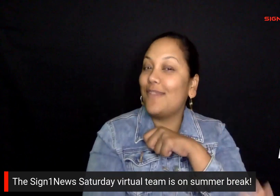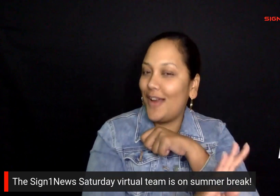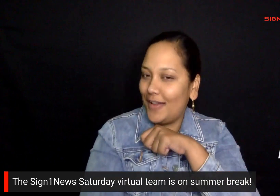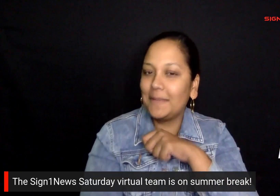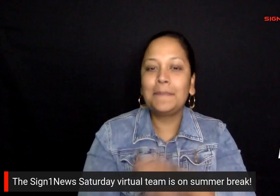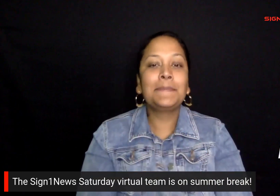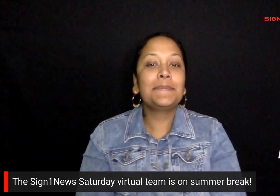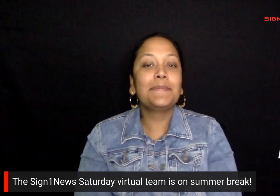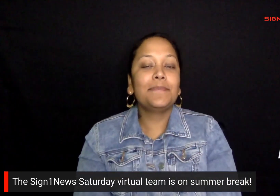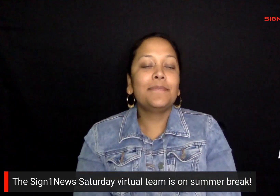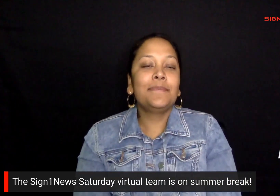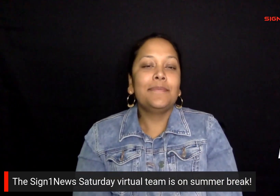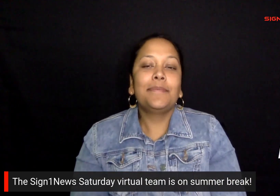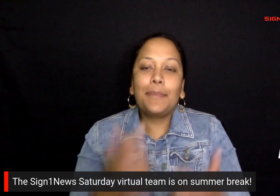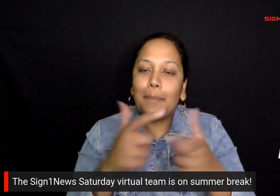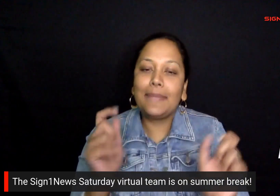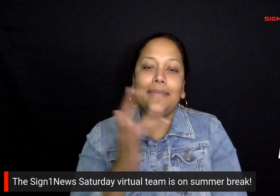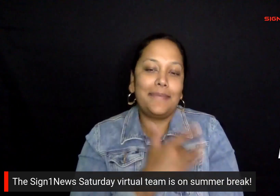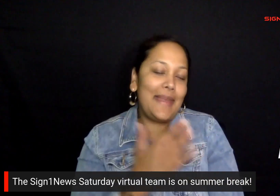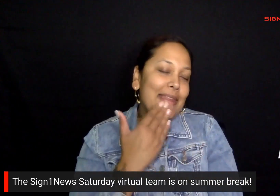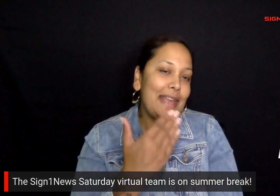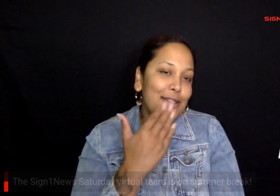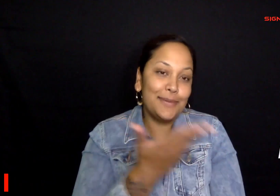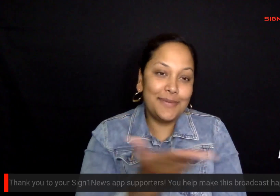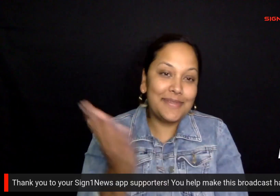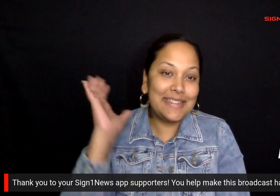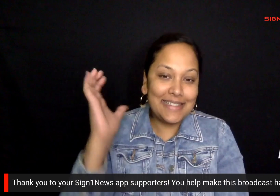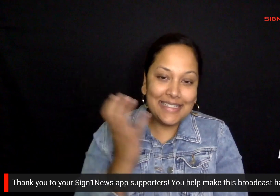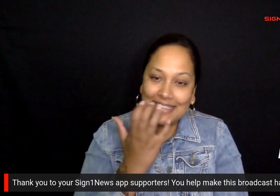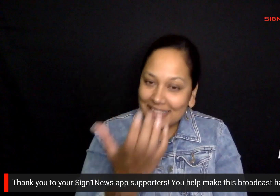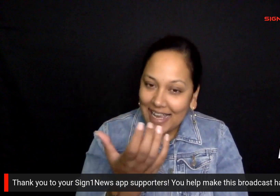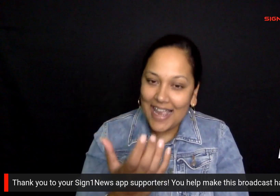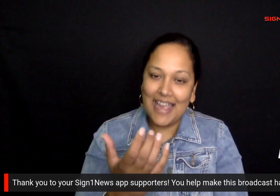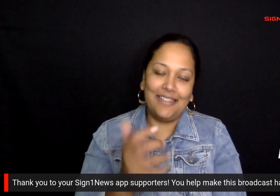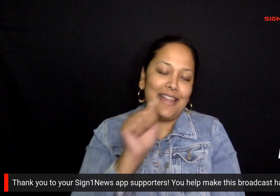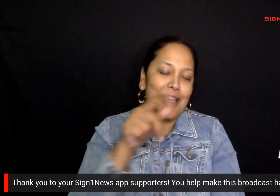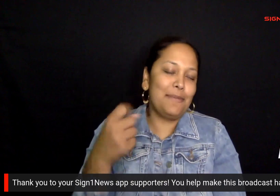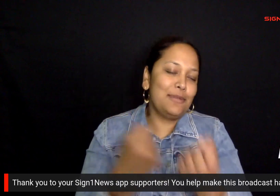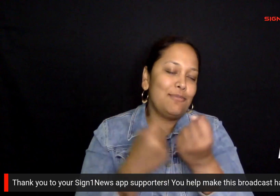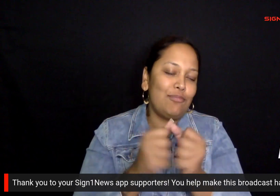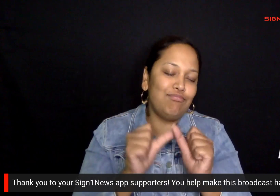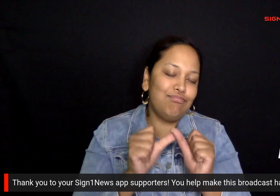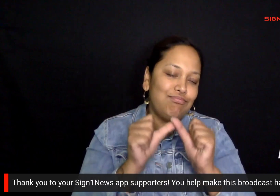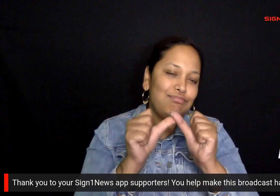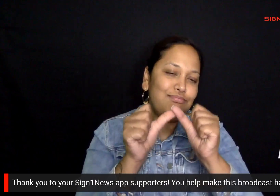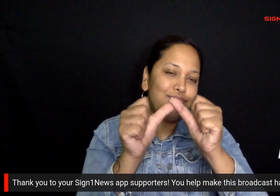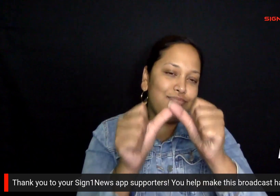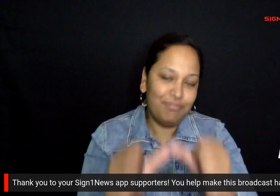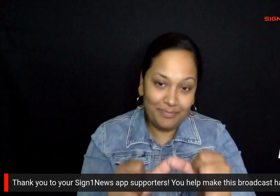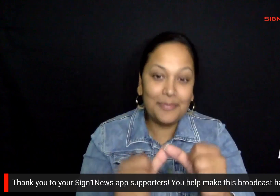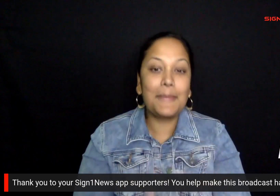we will see you again in the fall a big thank you to our Sign1News app supporters you help make this